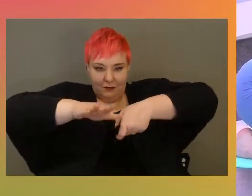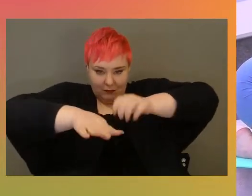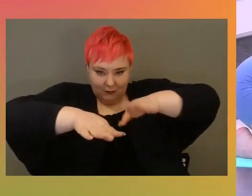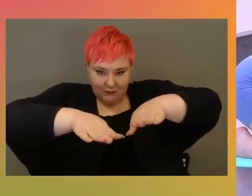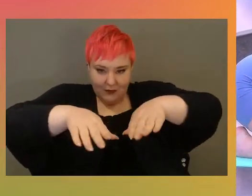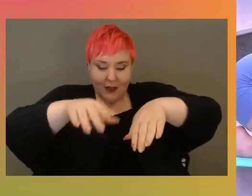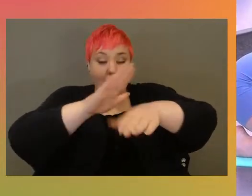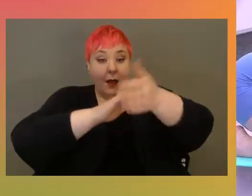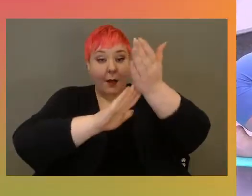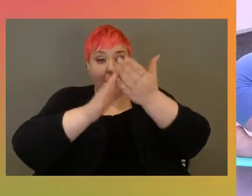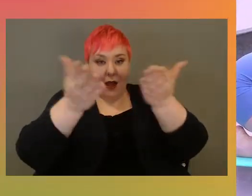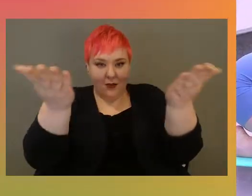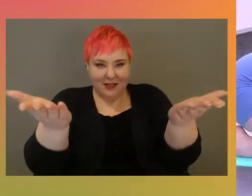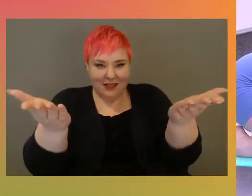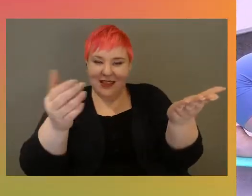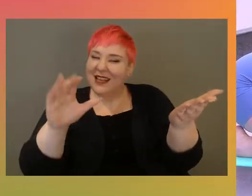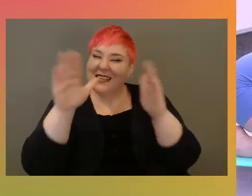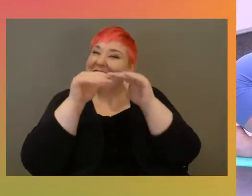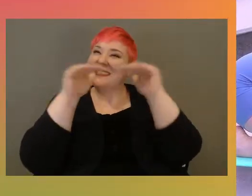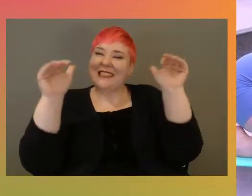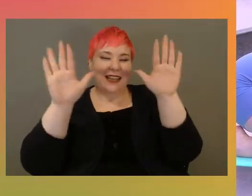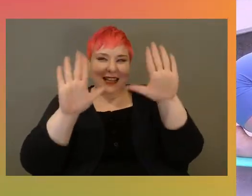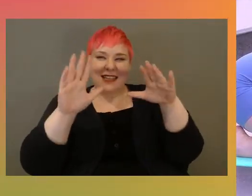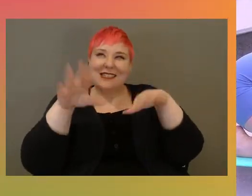FORWARD.